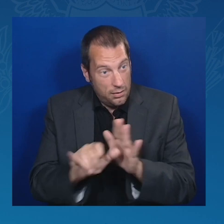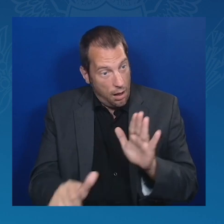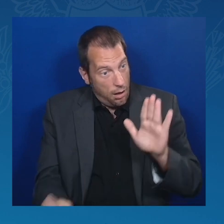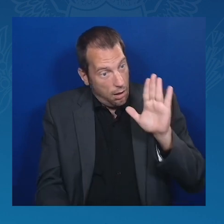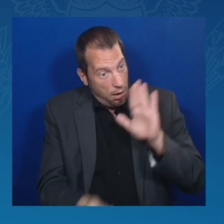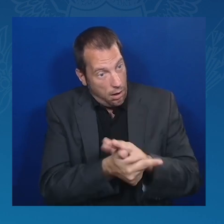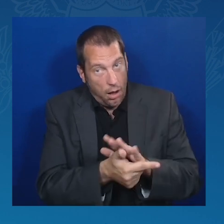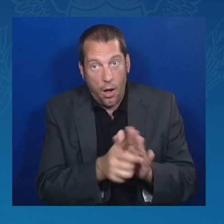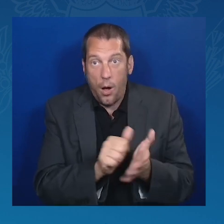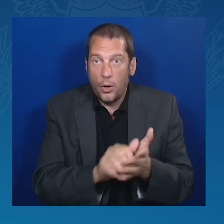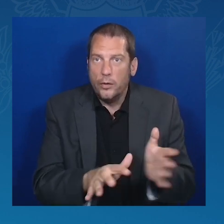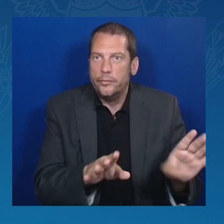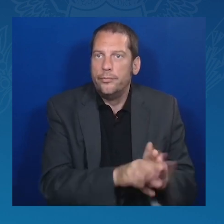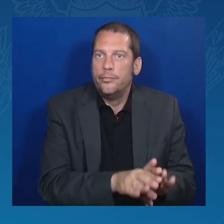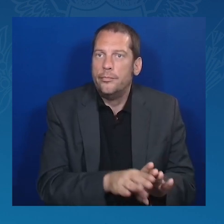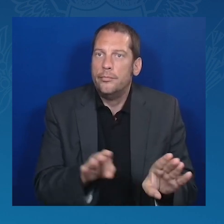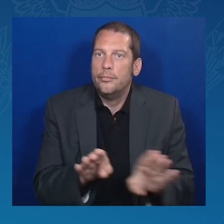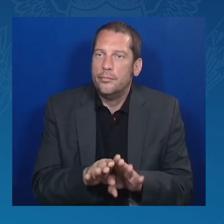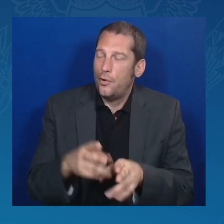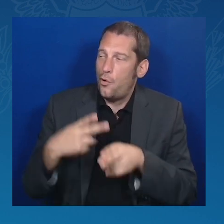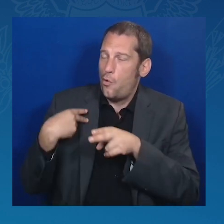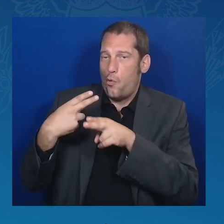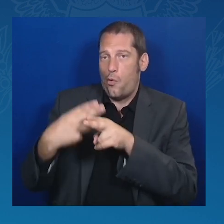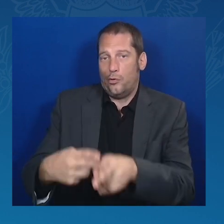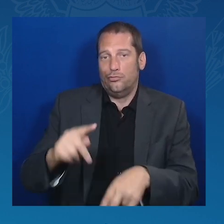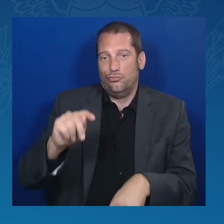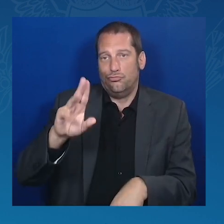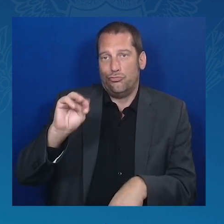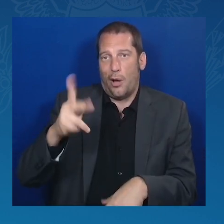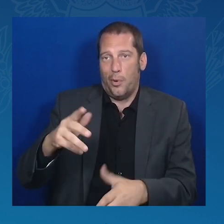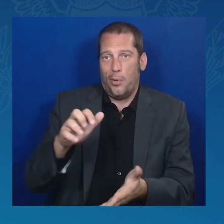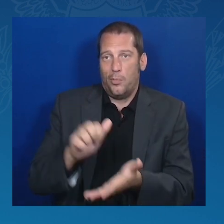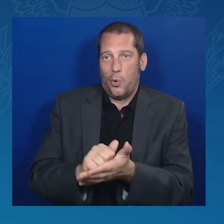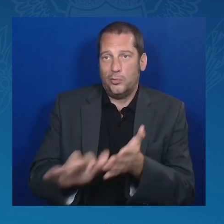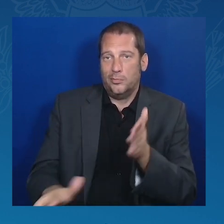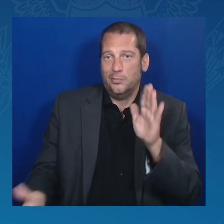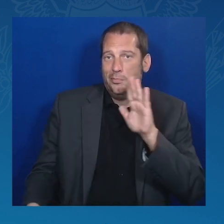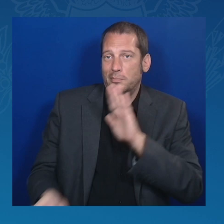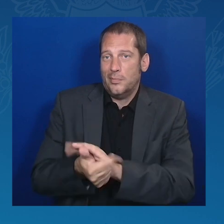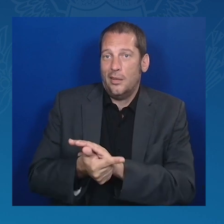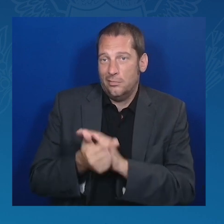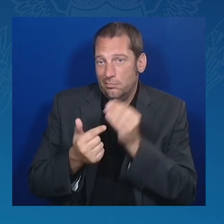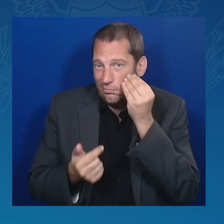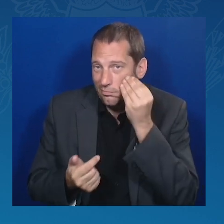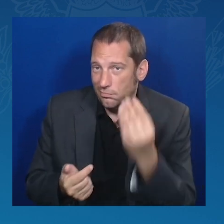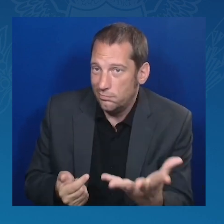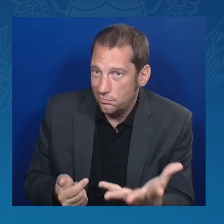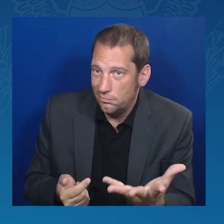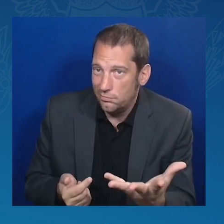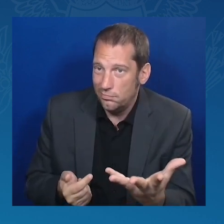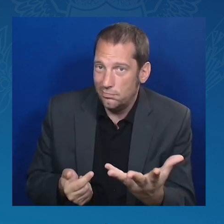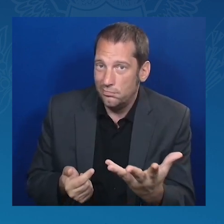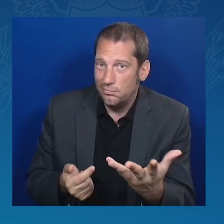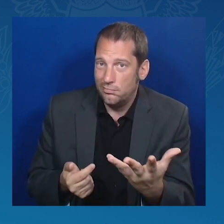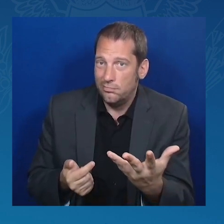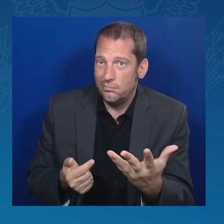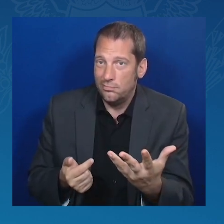oh, leave it to the States, had he not had he not intended to do what he actually did, the States would not have been able to pass these laws.